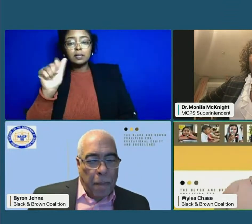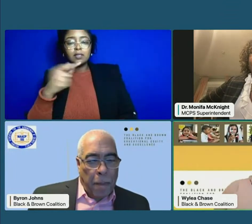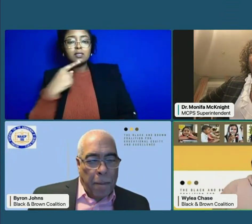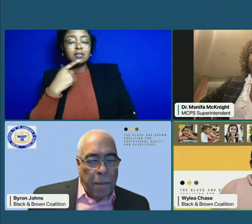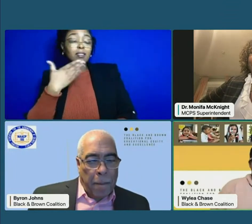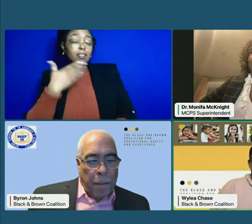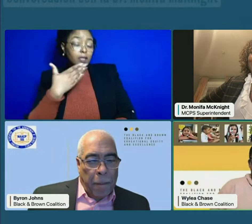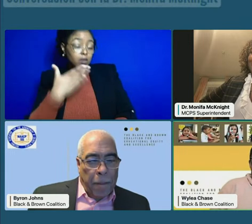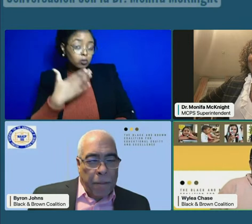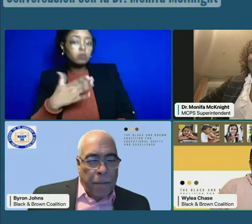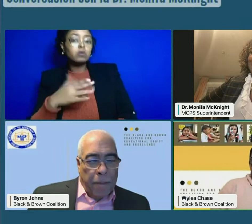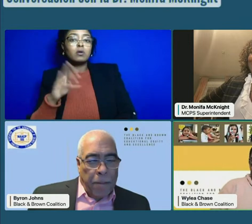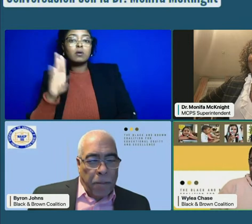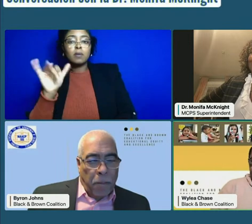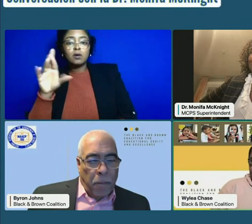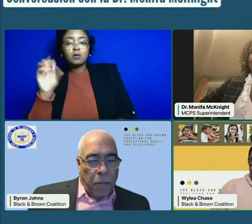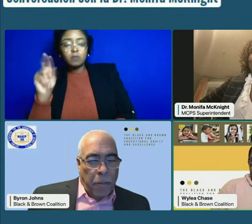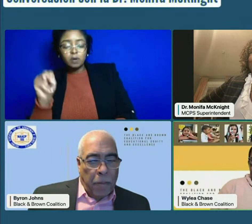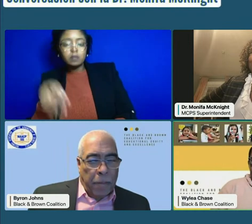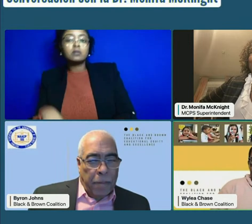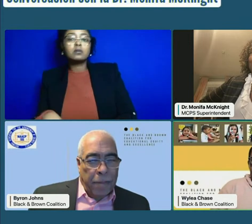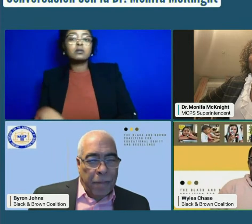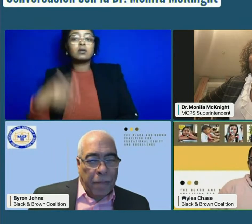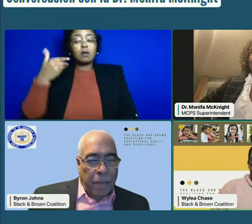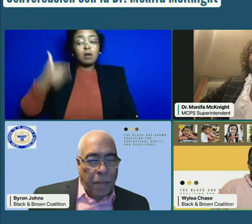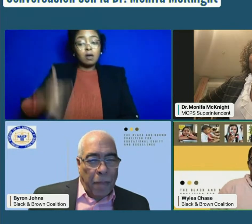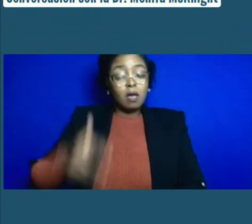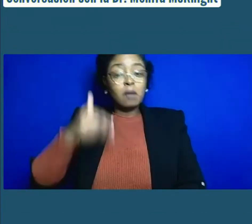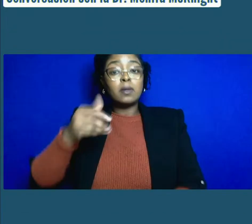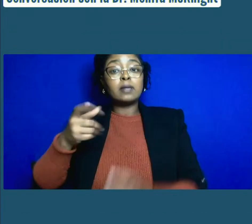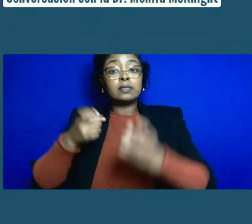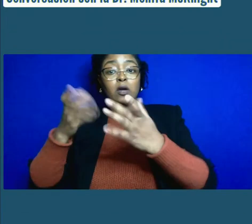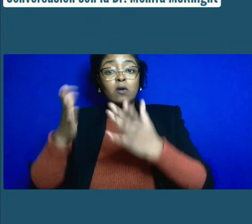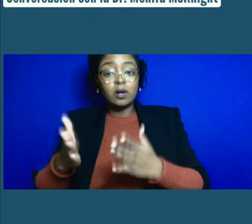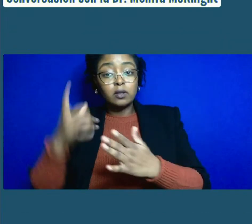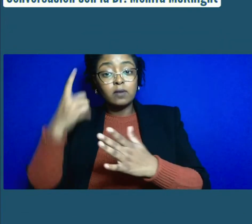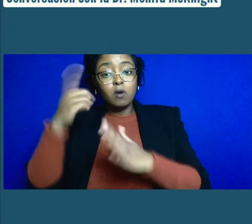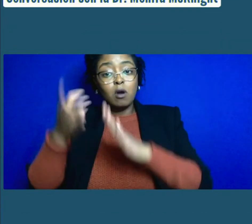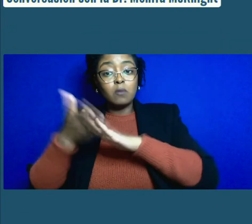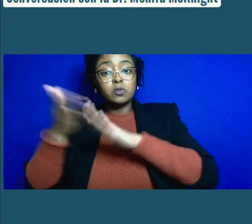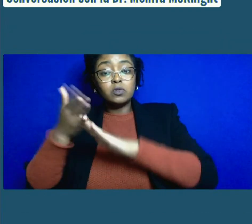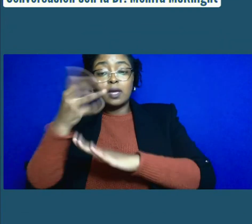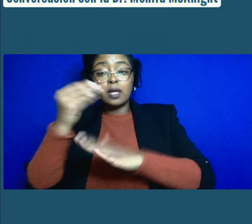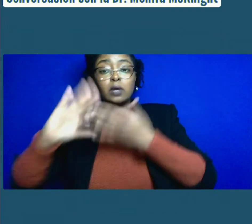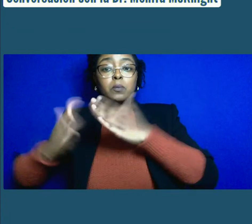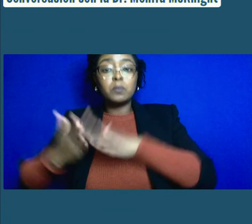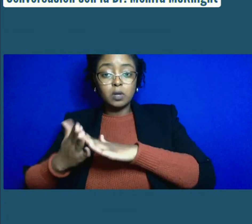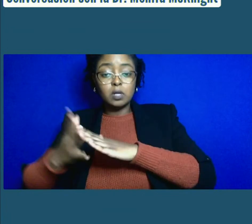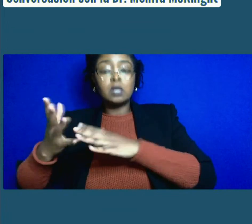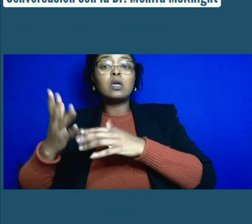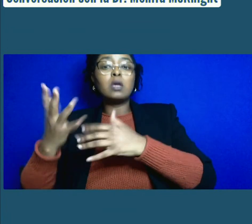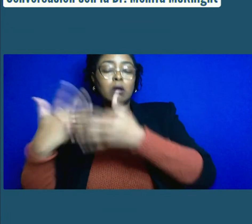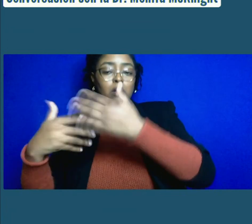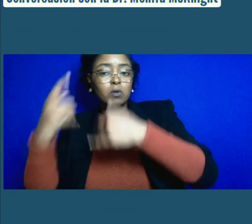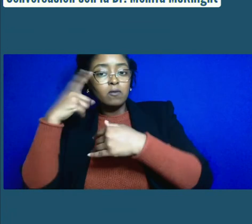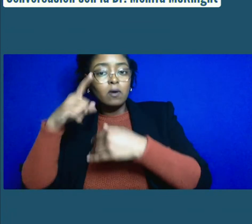Welcome again, Doctor McKnight. Thank you for being here this evening. Um it's nice to see you. My name is why Leah Chase